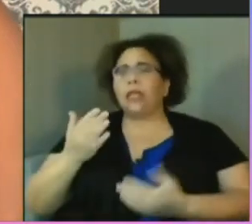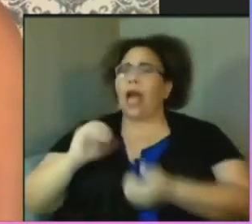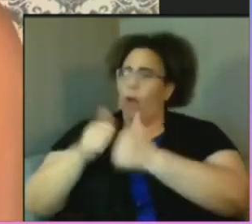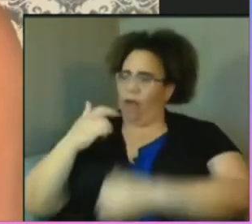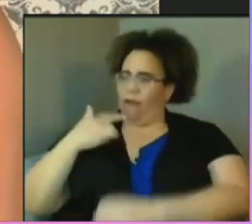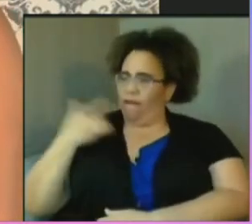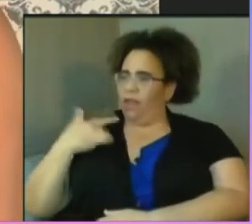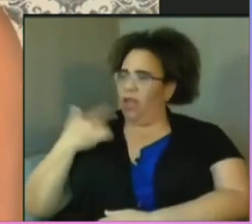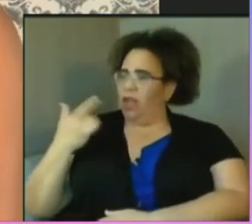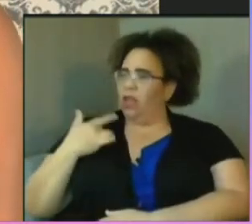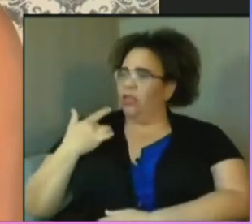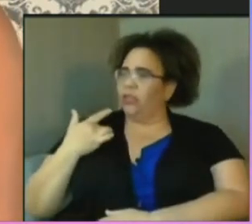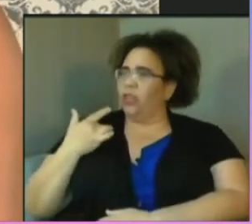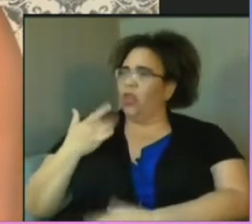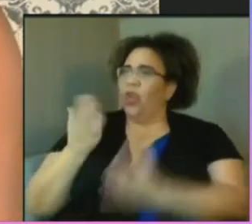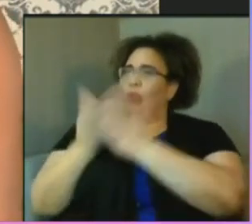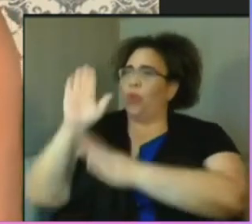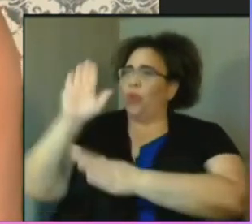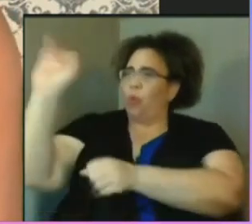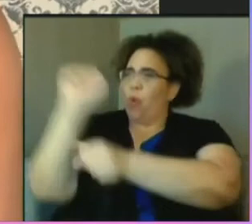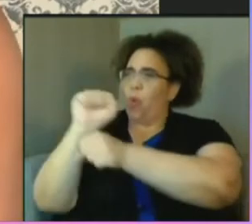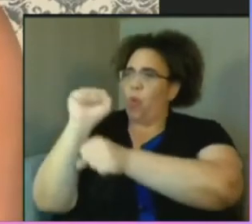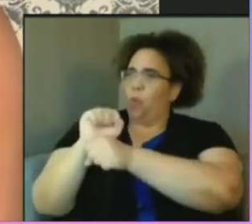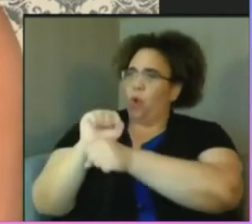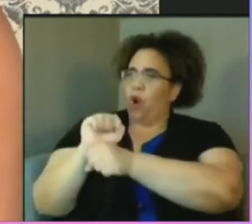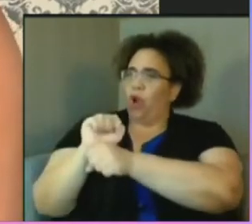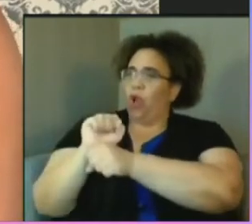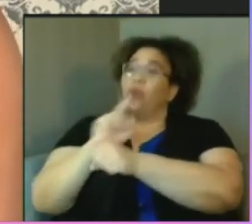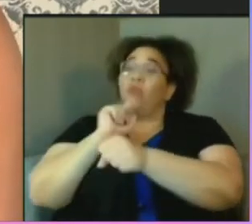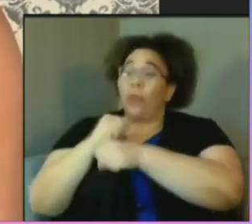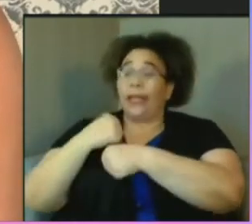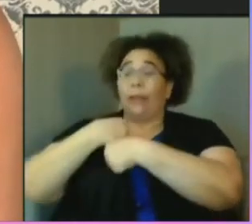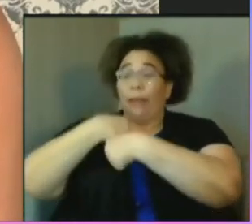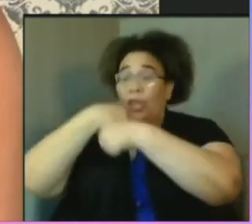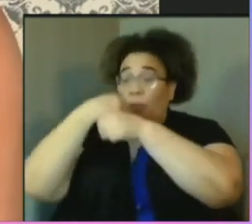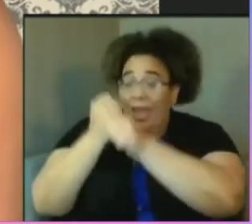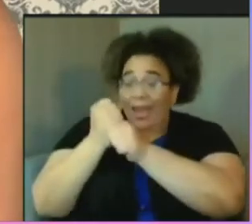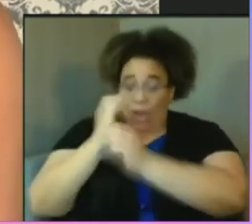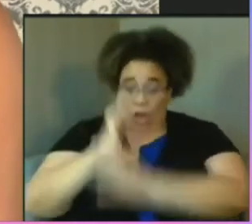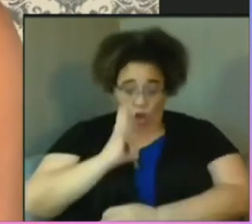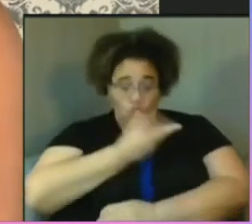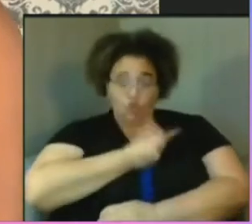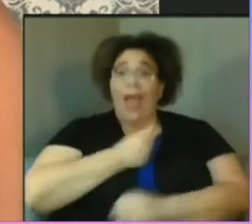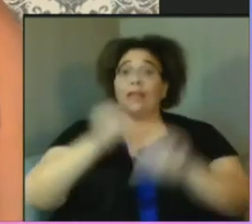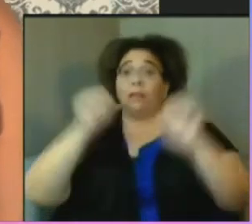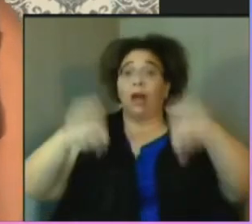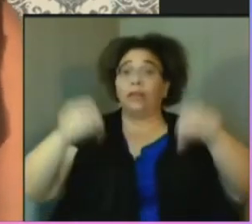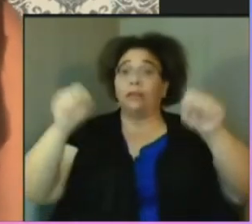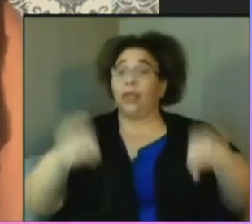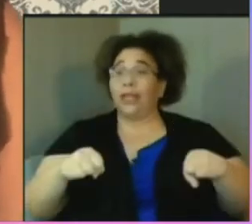through your work to actually be creating trans possibilities to be actually helping to create